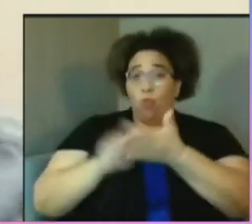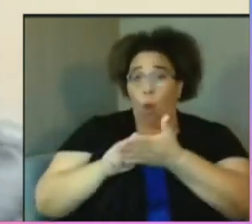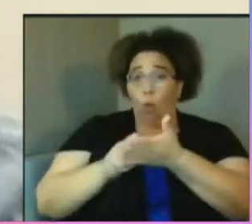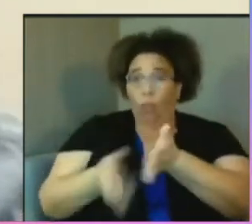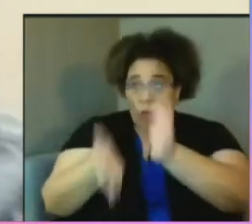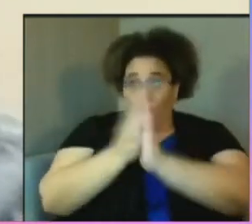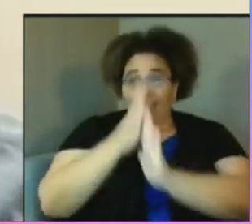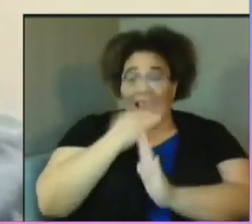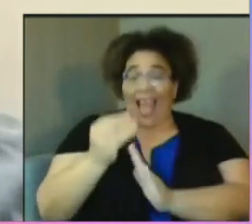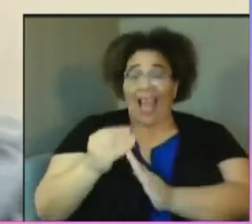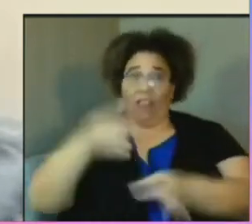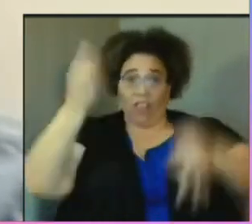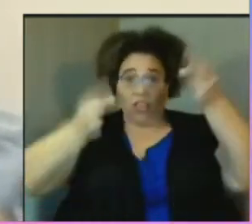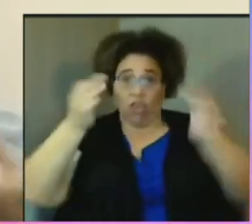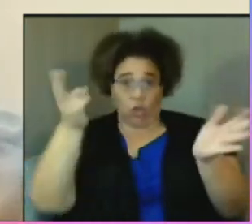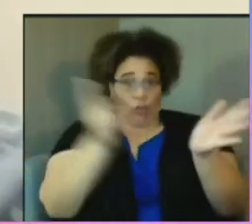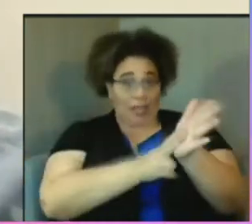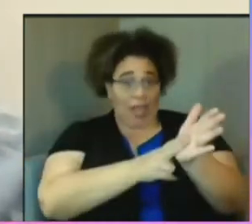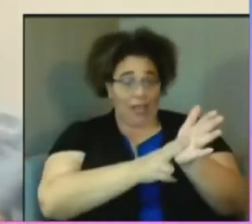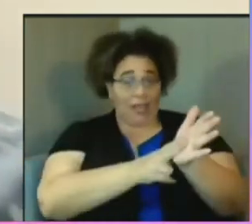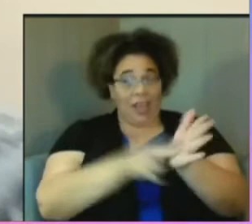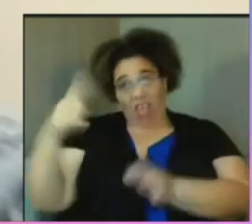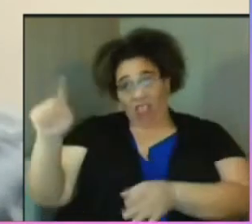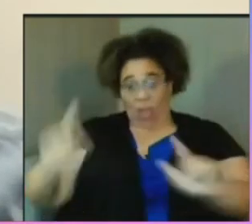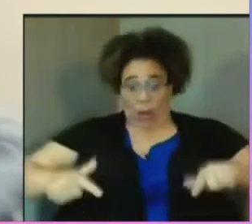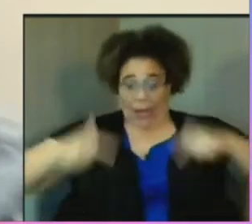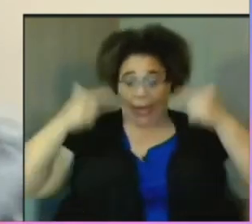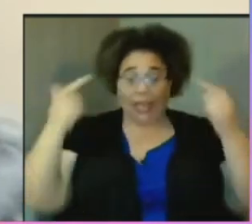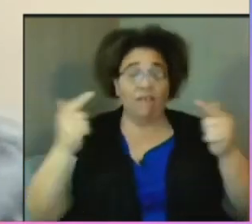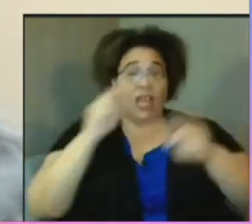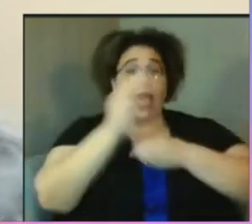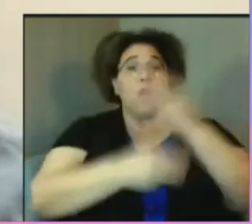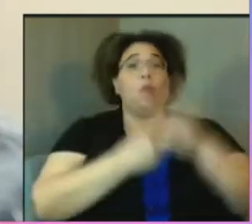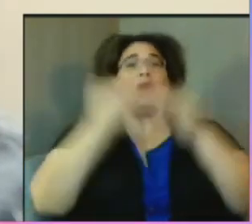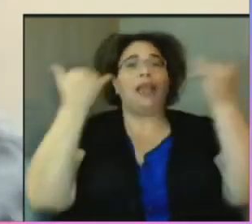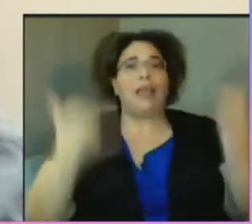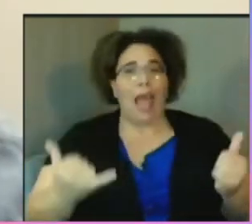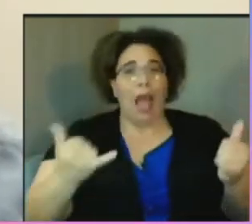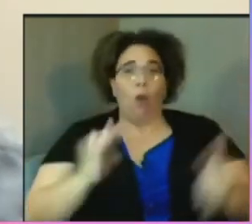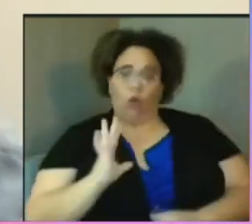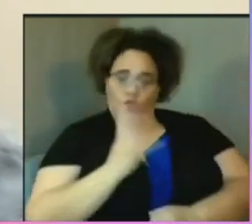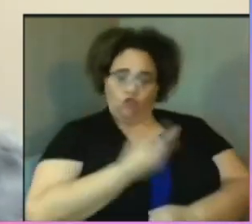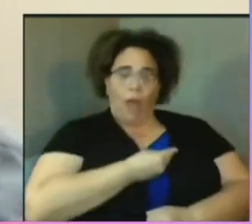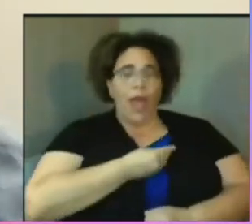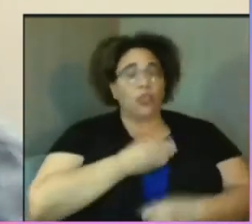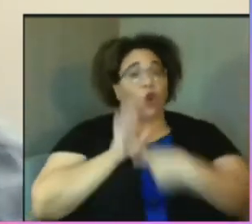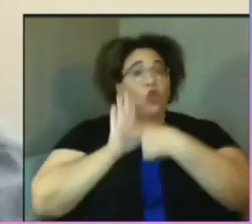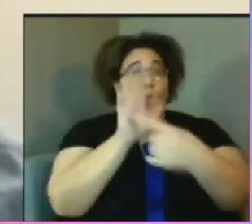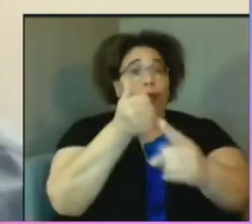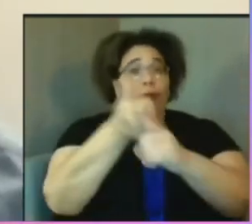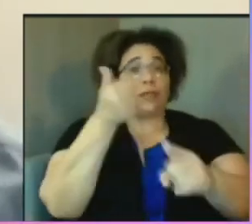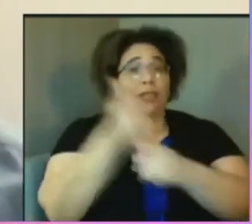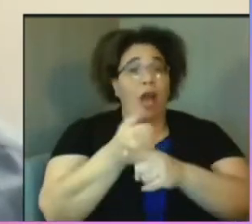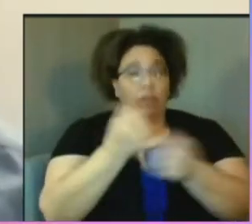where trans people are making ourselves known and visible and demanding justice so I think that is an important think to hold